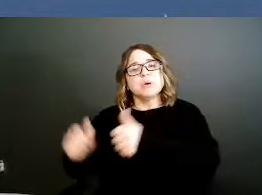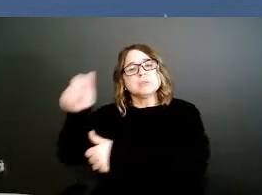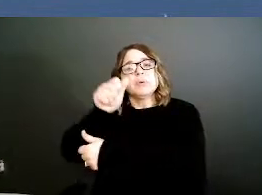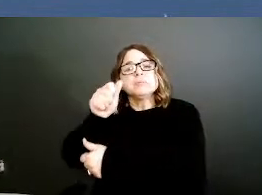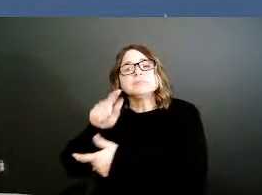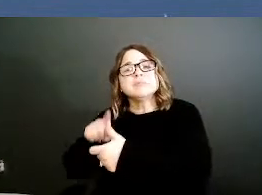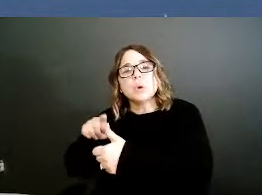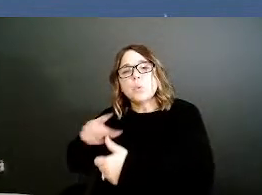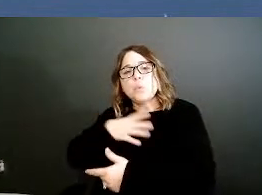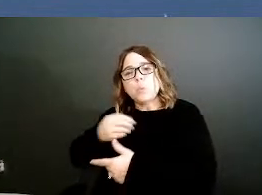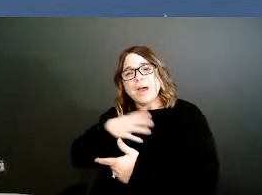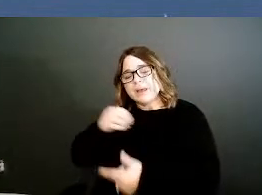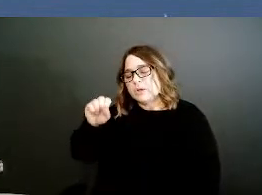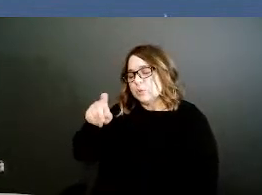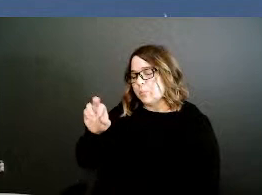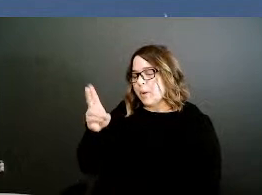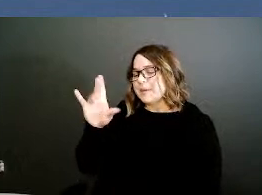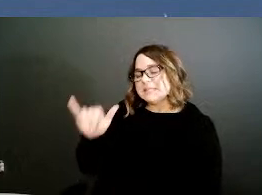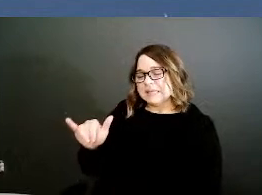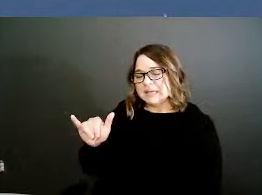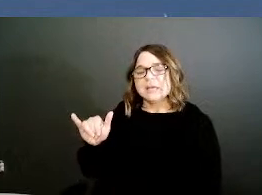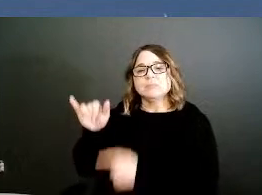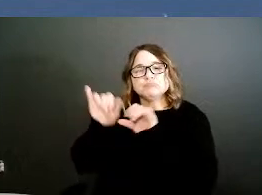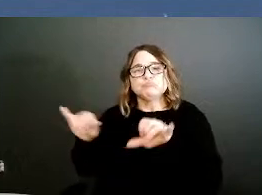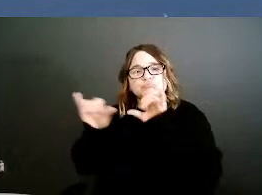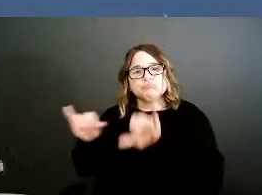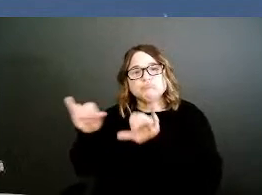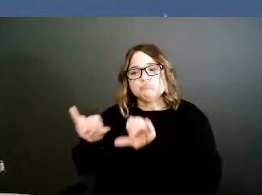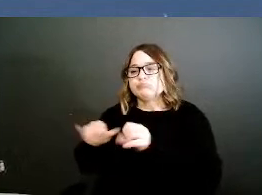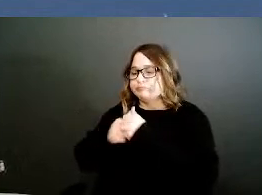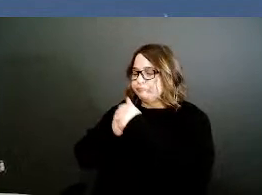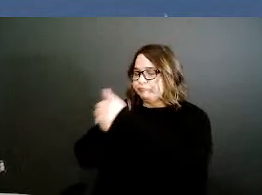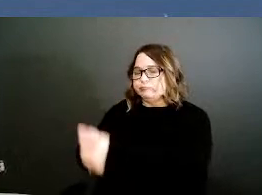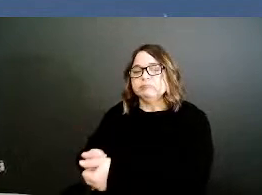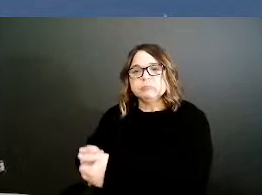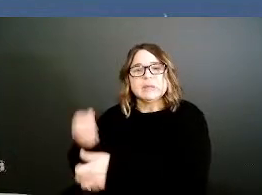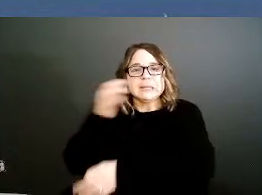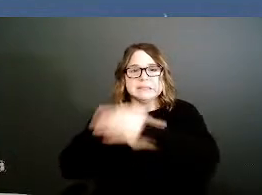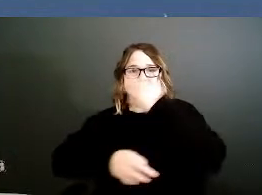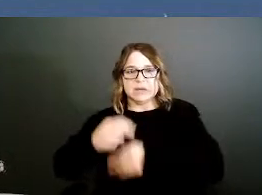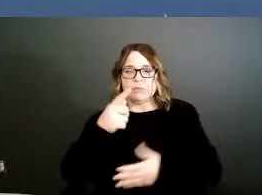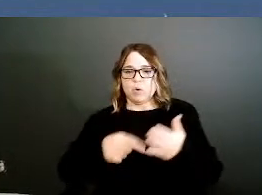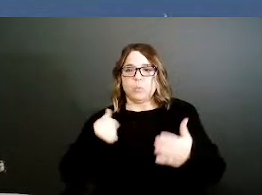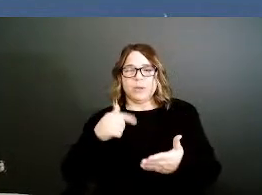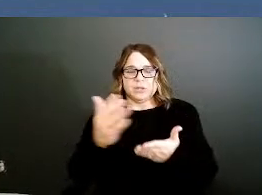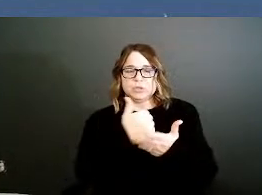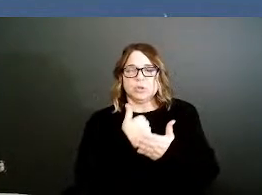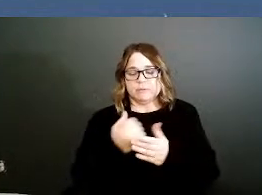A VIOLENT INEFFECTIVE STATUS QUO OVER THE SYSTEMS OF WE WILL